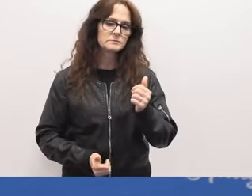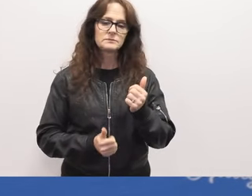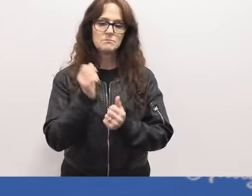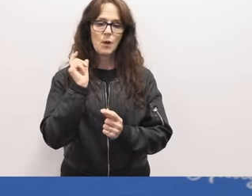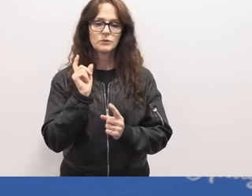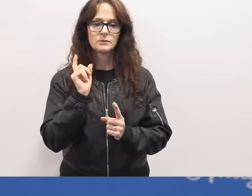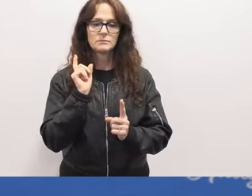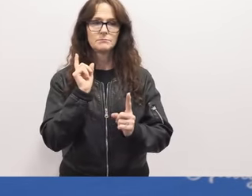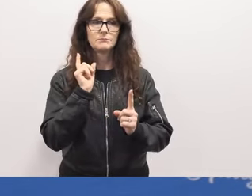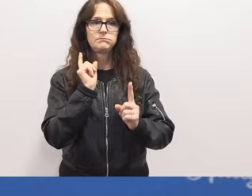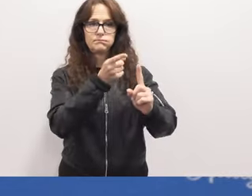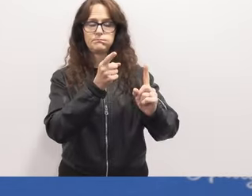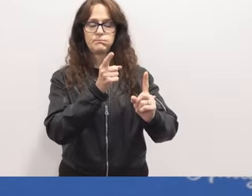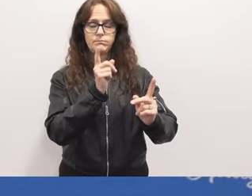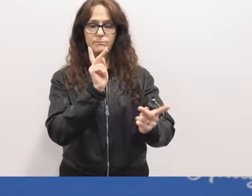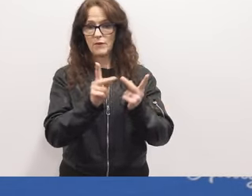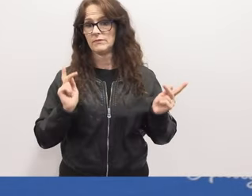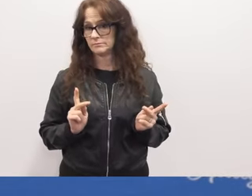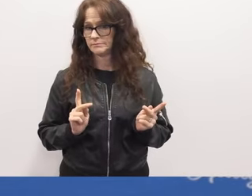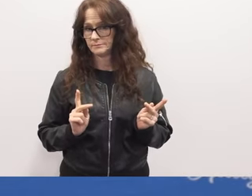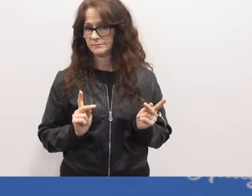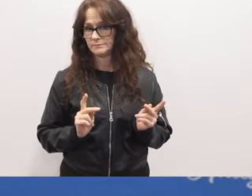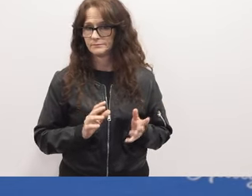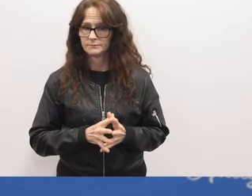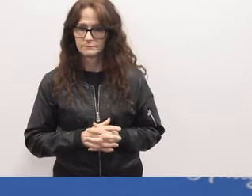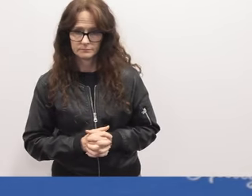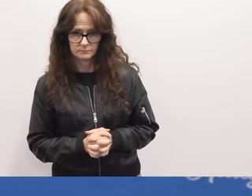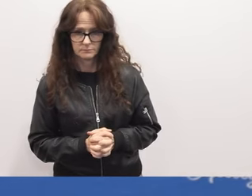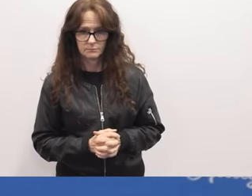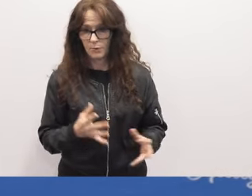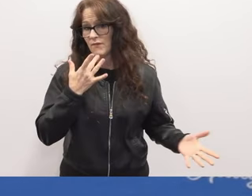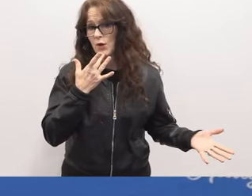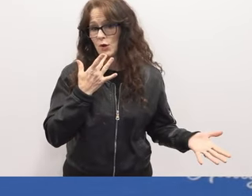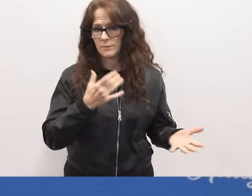So as far as I can see,